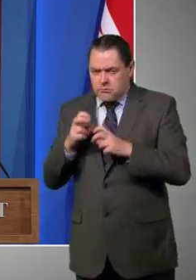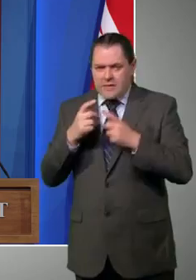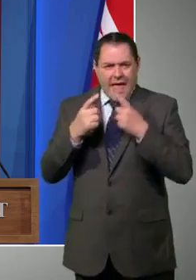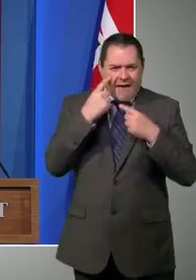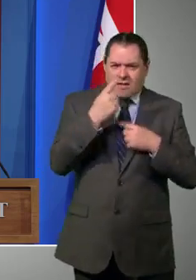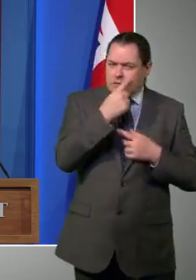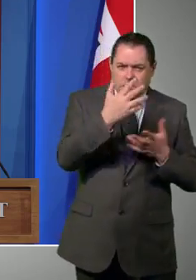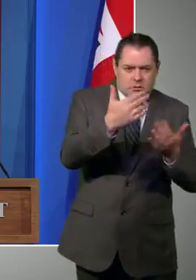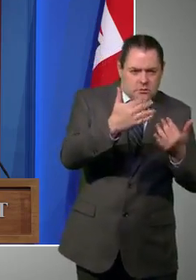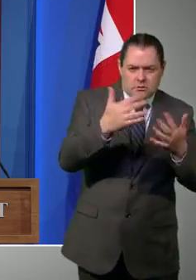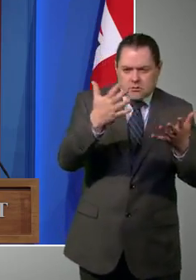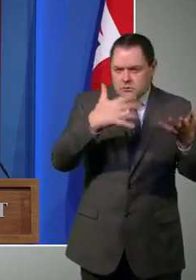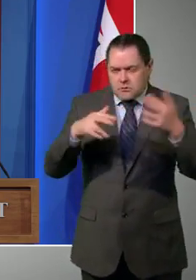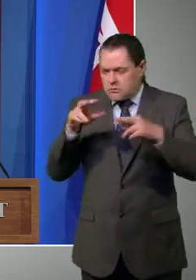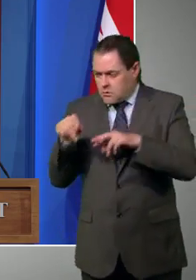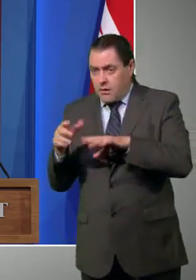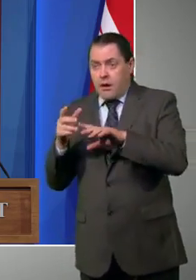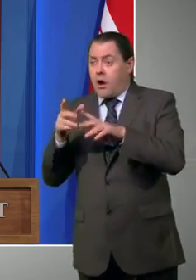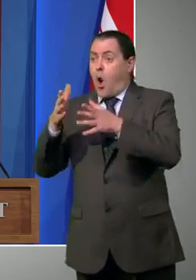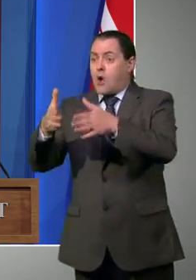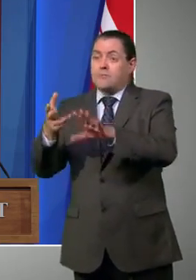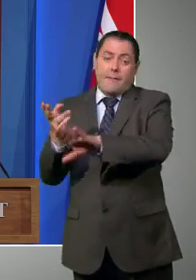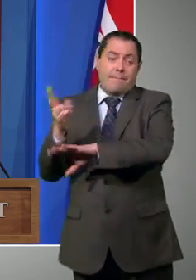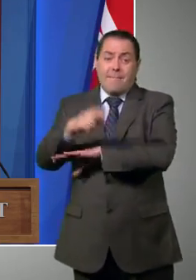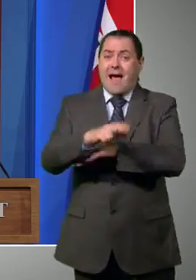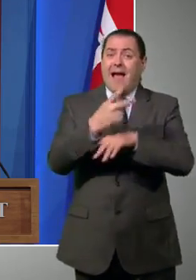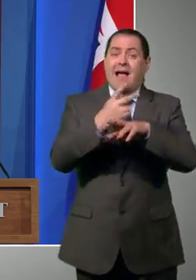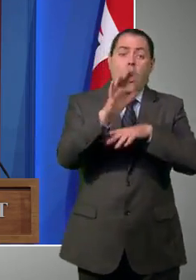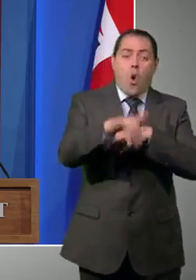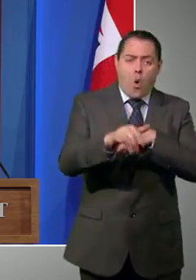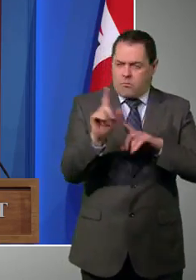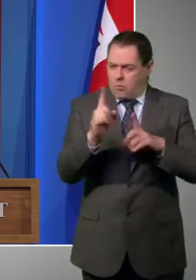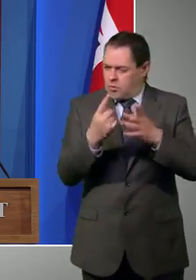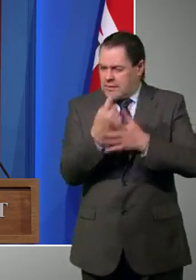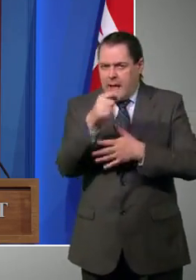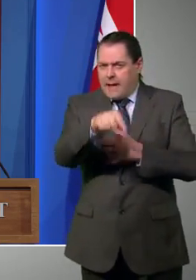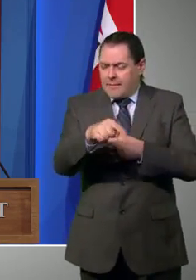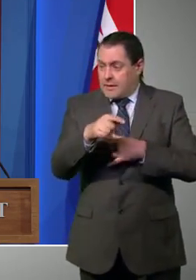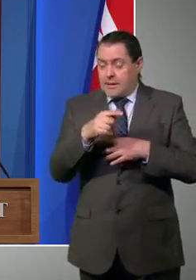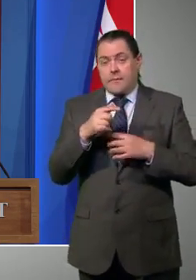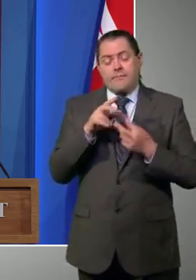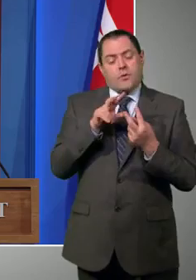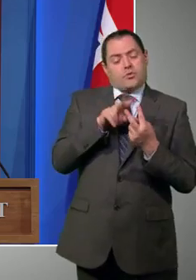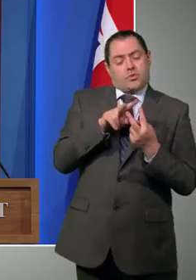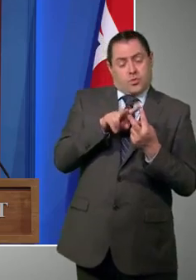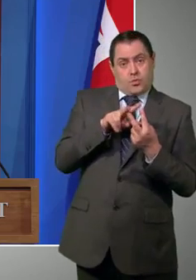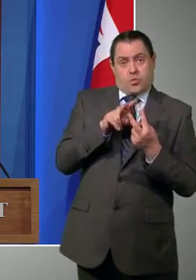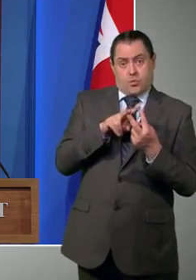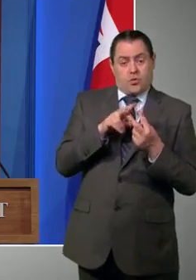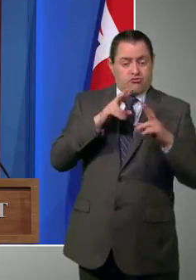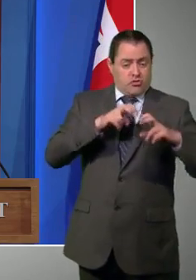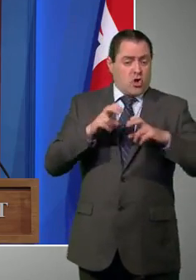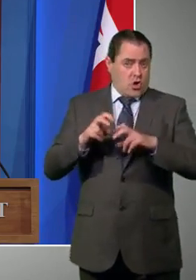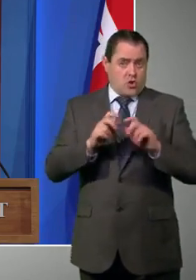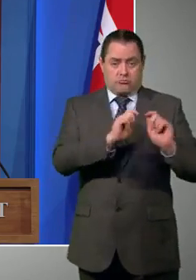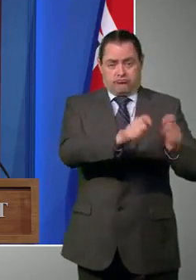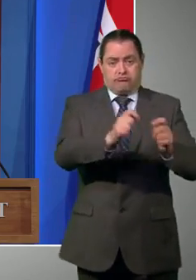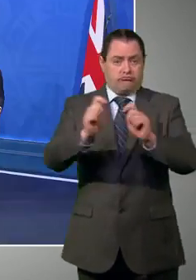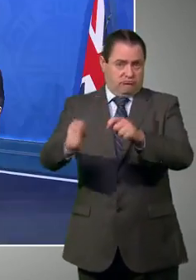residents going into care homes and because of the very high infection rates and there were two pieces of work commissioned